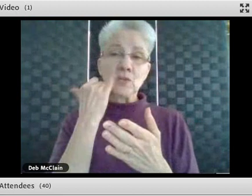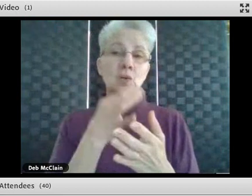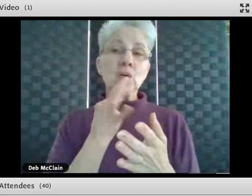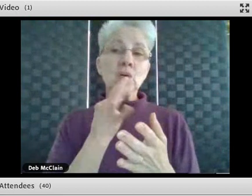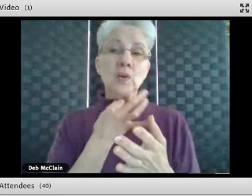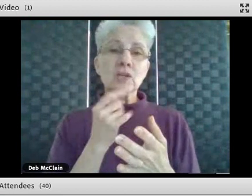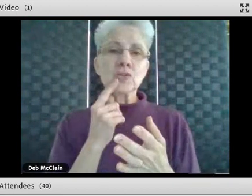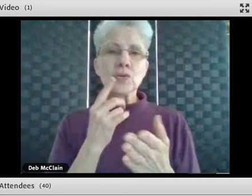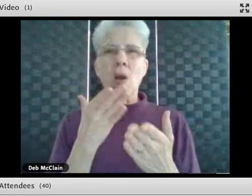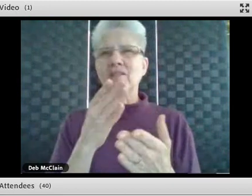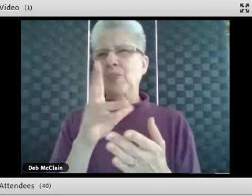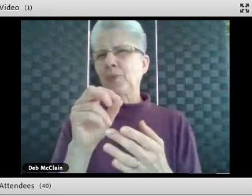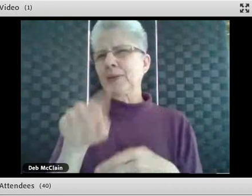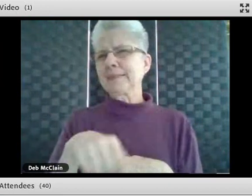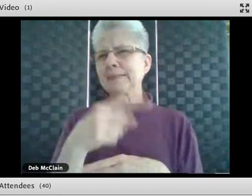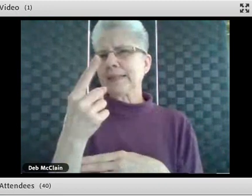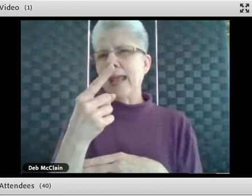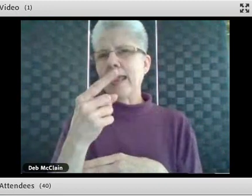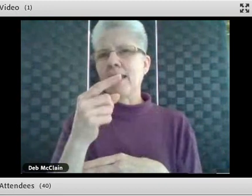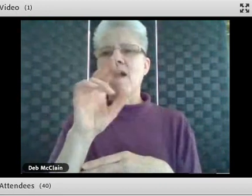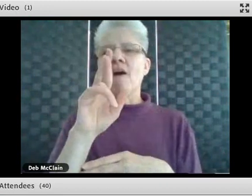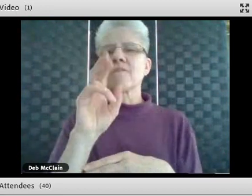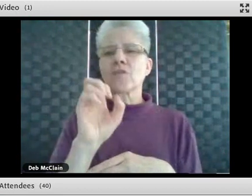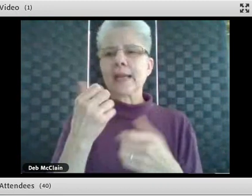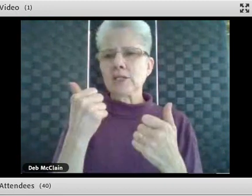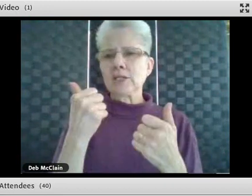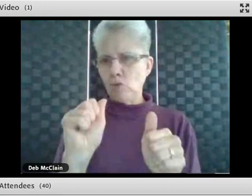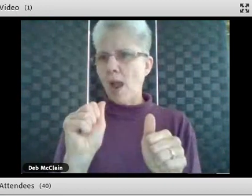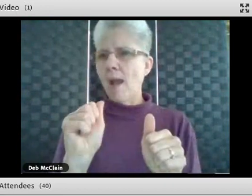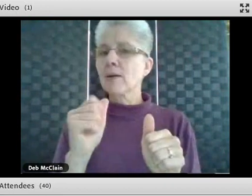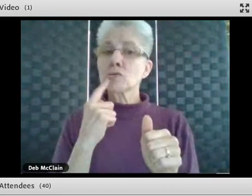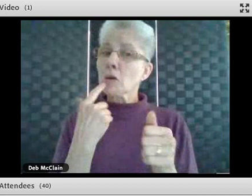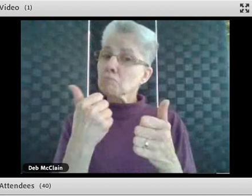like a 30-day free trial, so give it a shot.